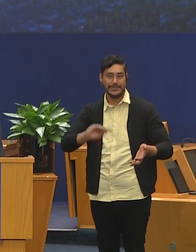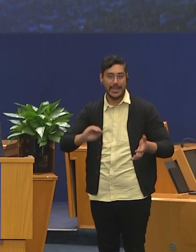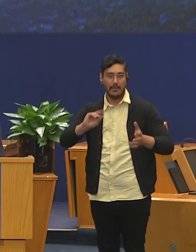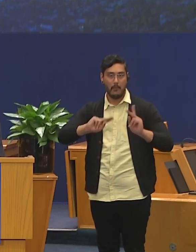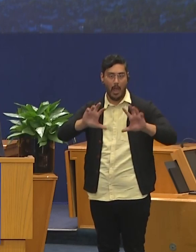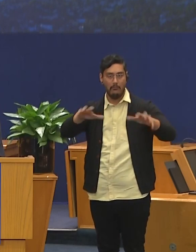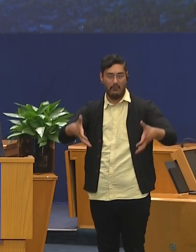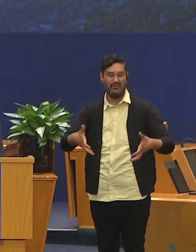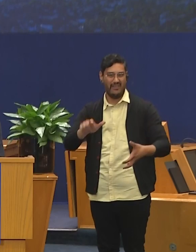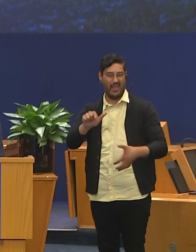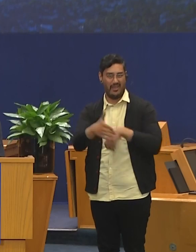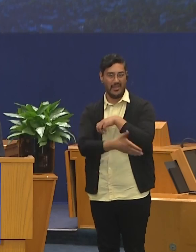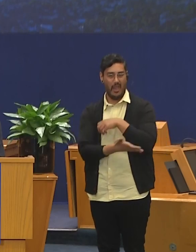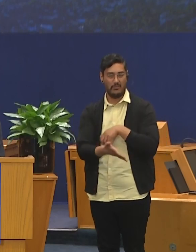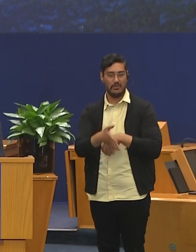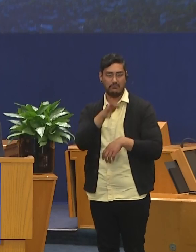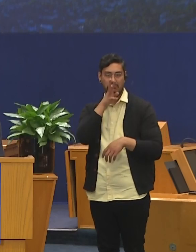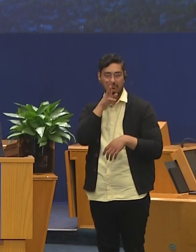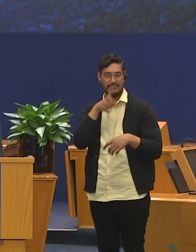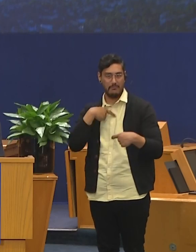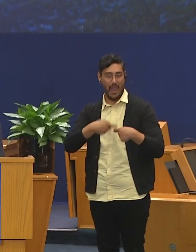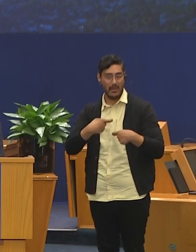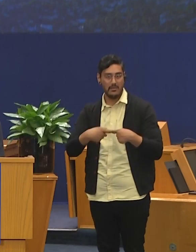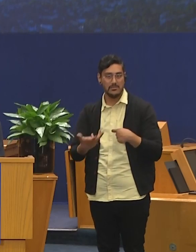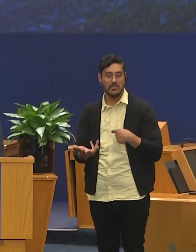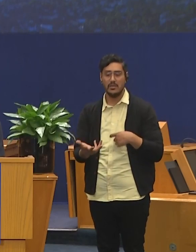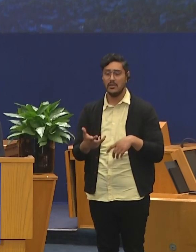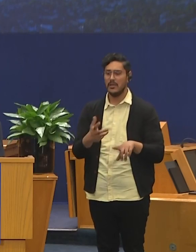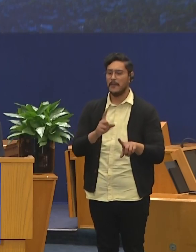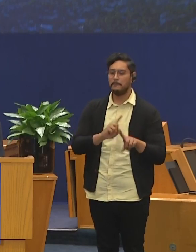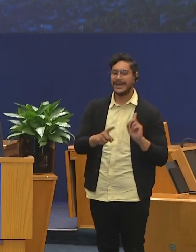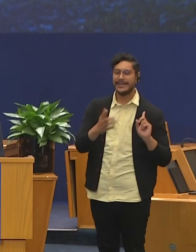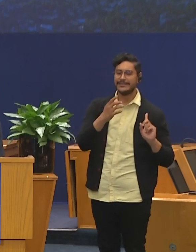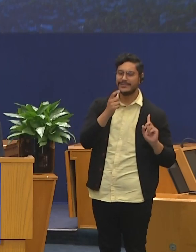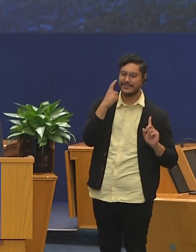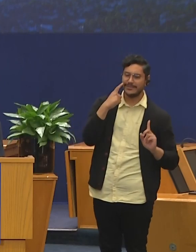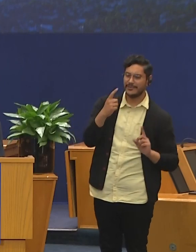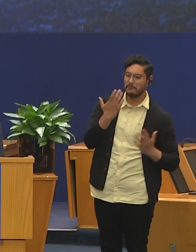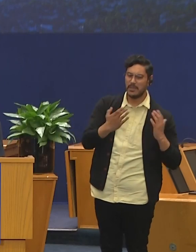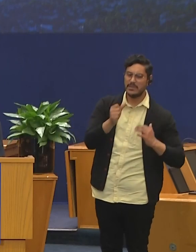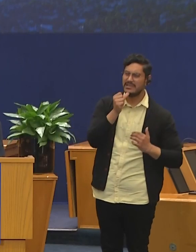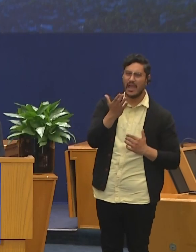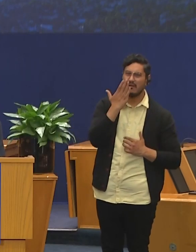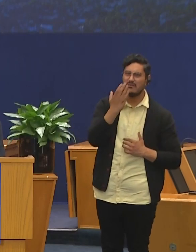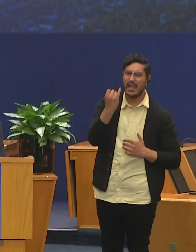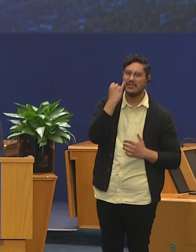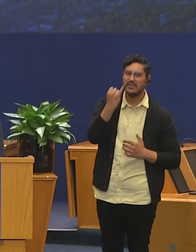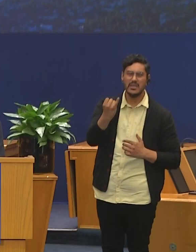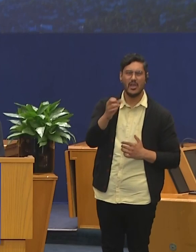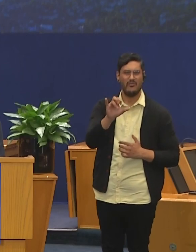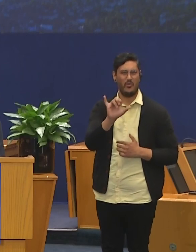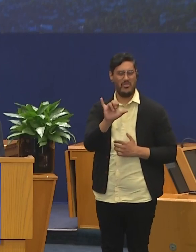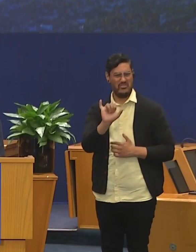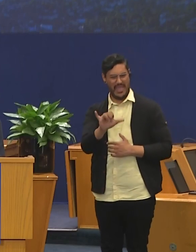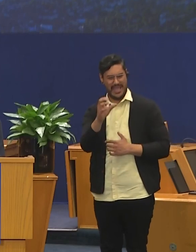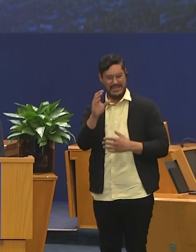BUT BECAUSE IT'S SO PRELIMINARY, IT'S PROBABLY NOT A GOOD IDEA